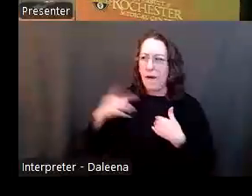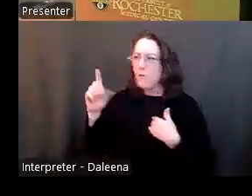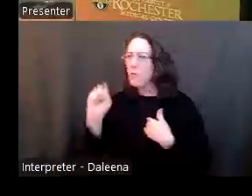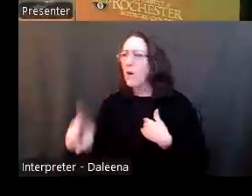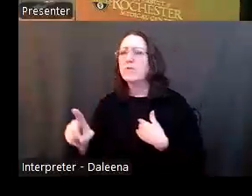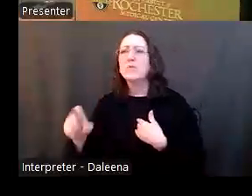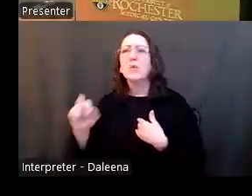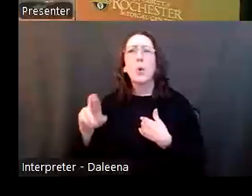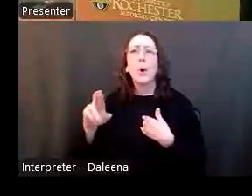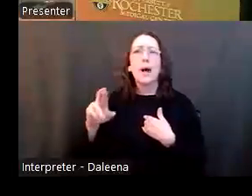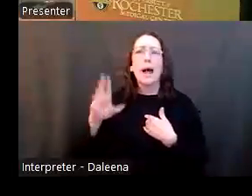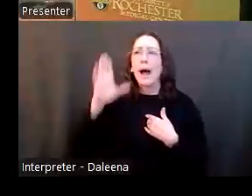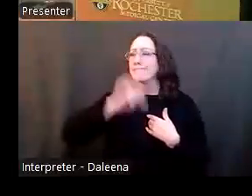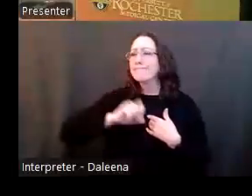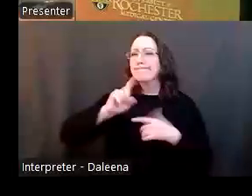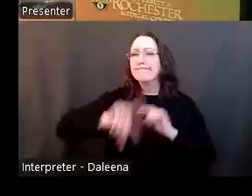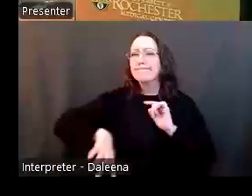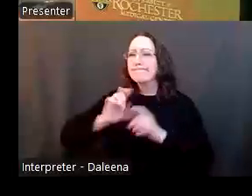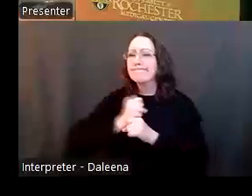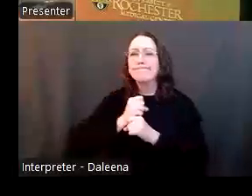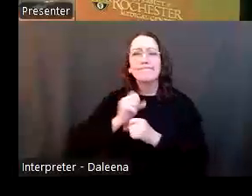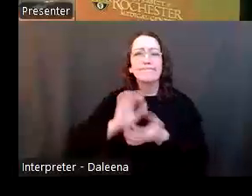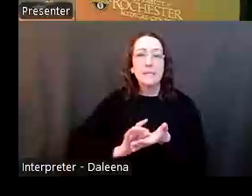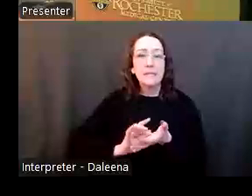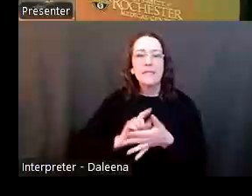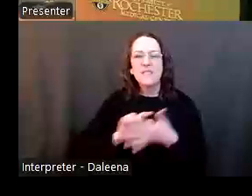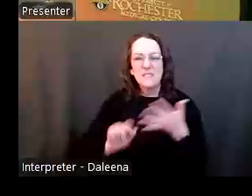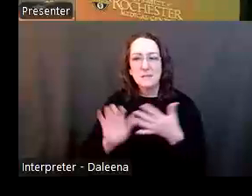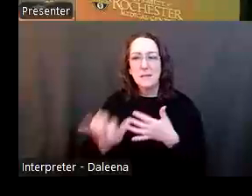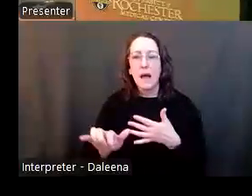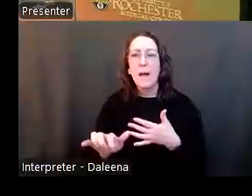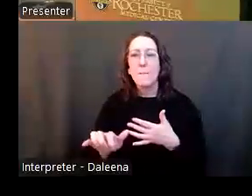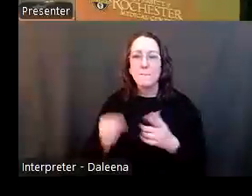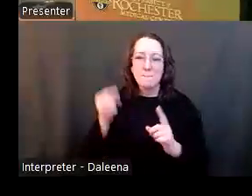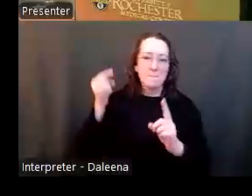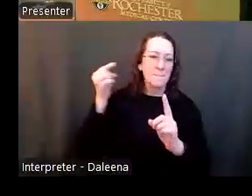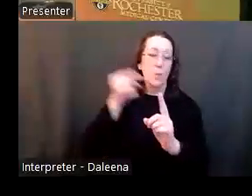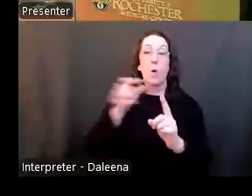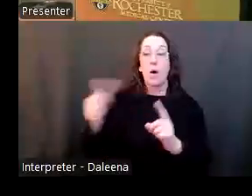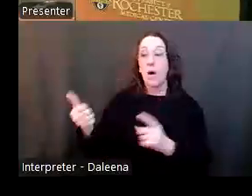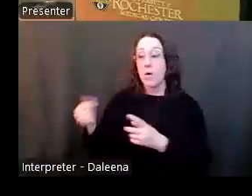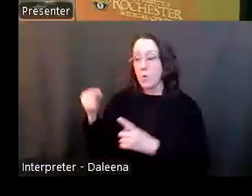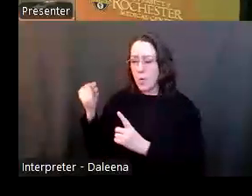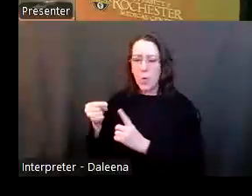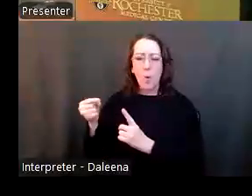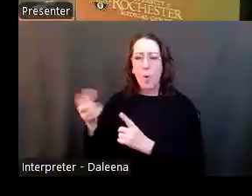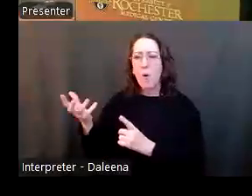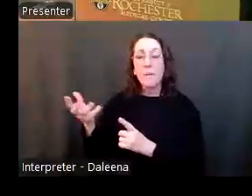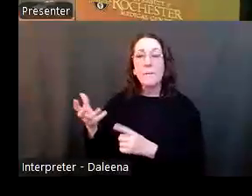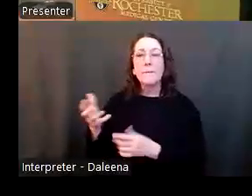a medication um stuff like that so um that was the one goal the other goal was to help um 80 boarding